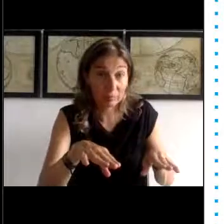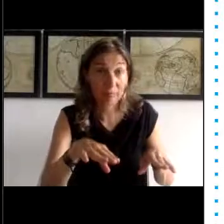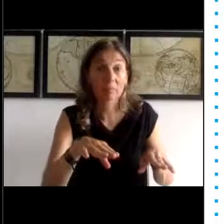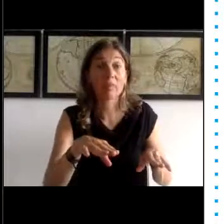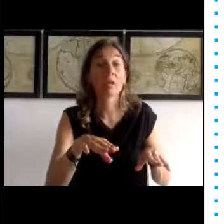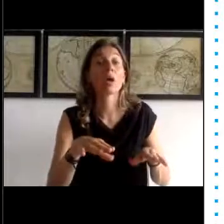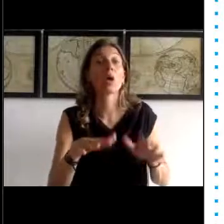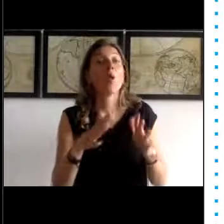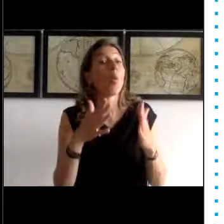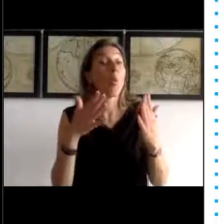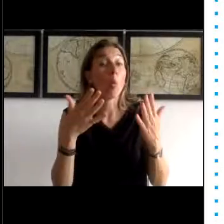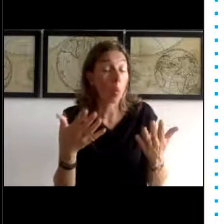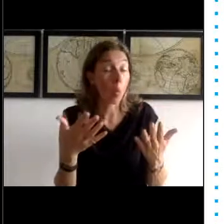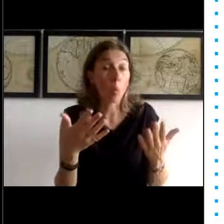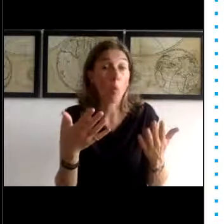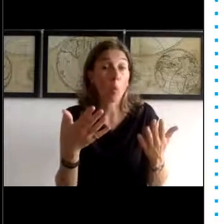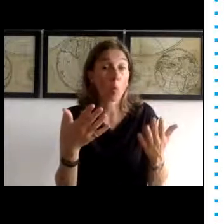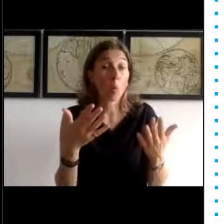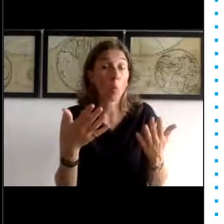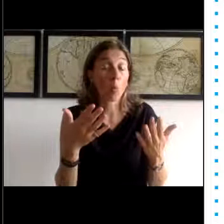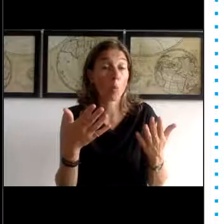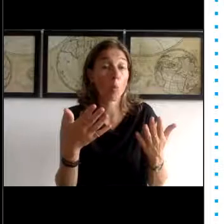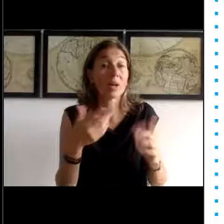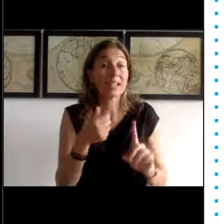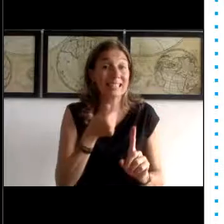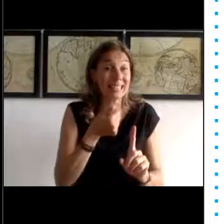It'll help the access to the different opportunities.